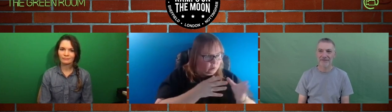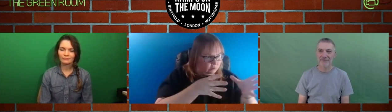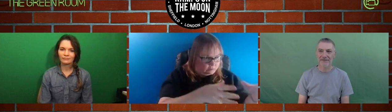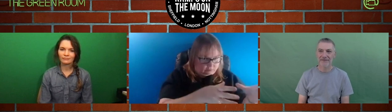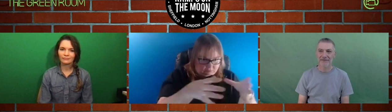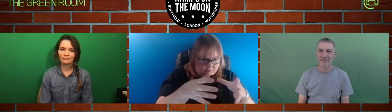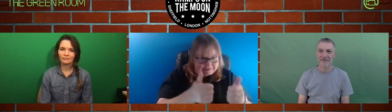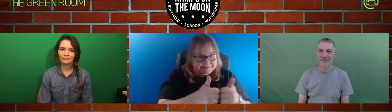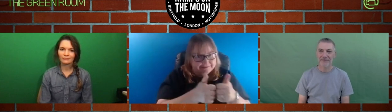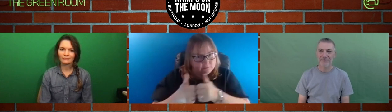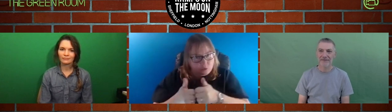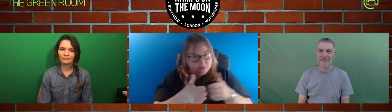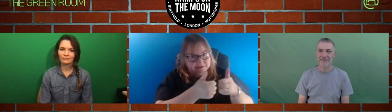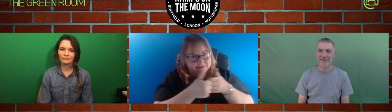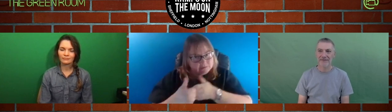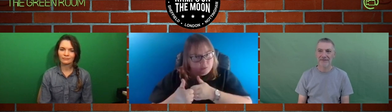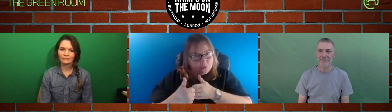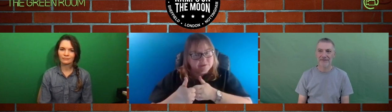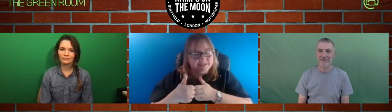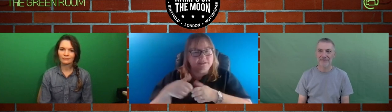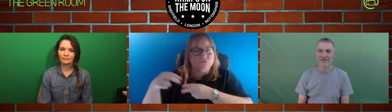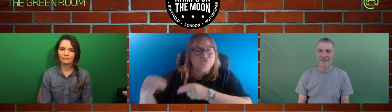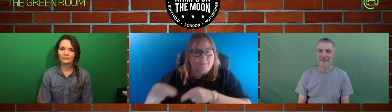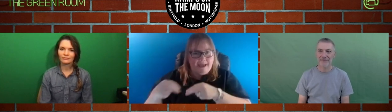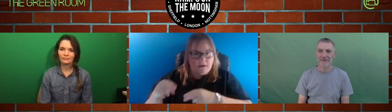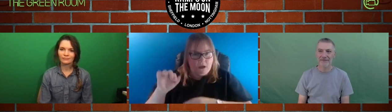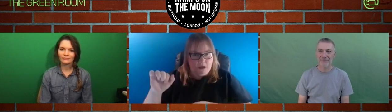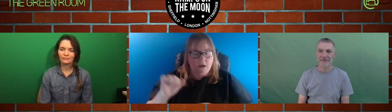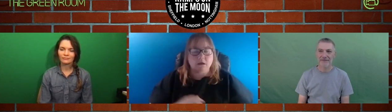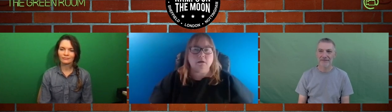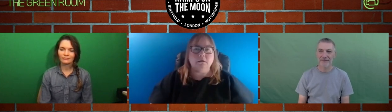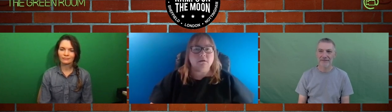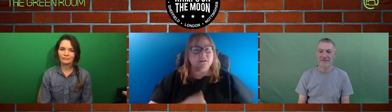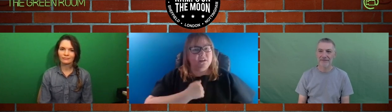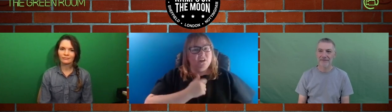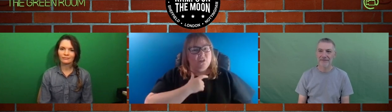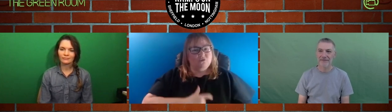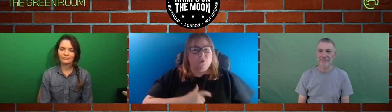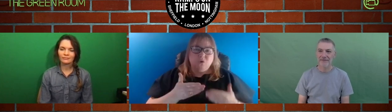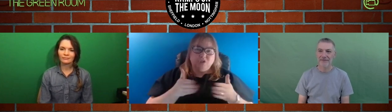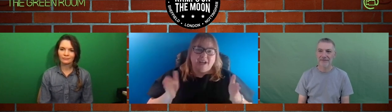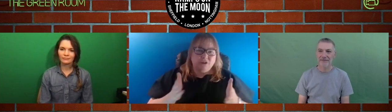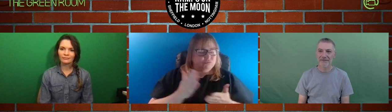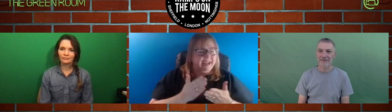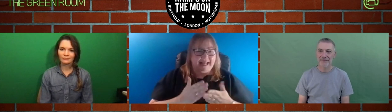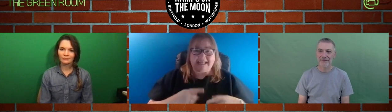Rebekah and I guess in general terms this role is so different for everyone that you